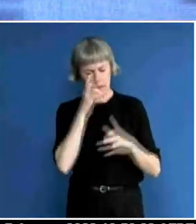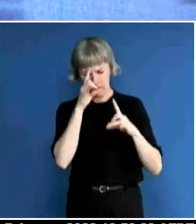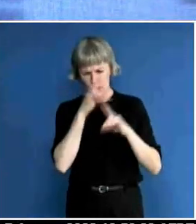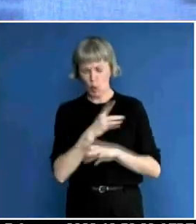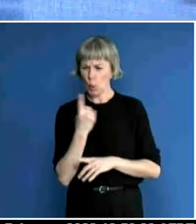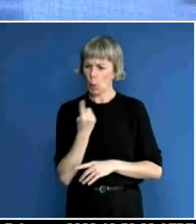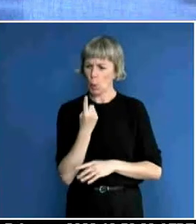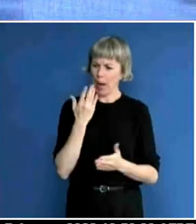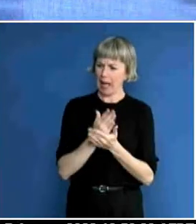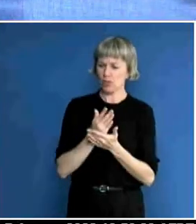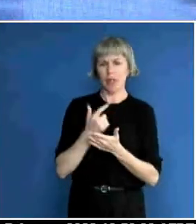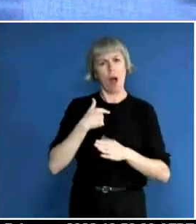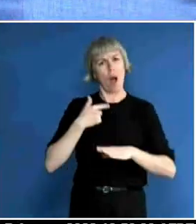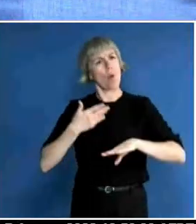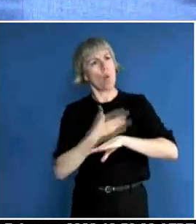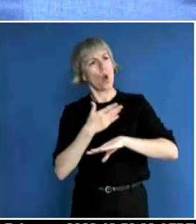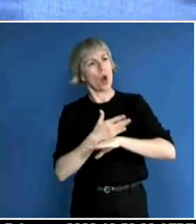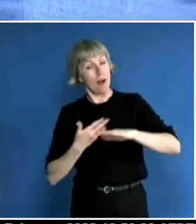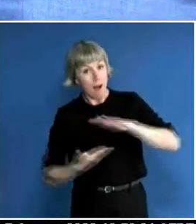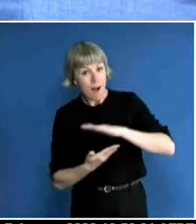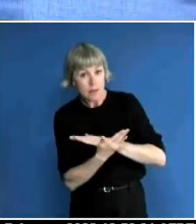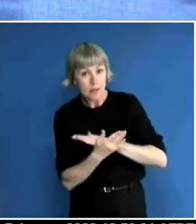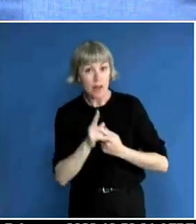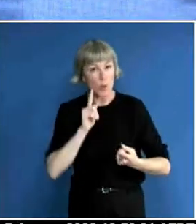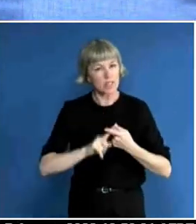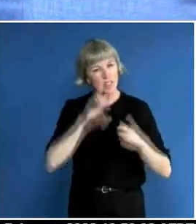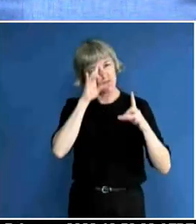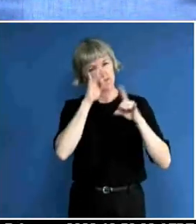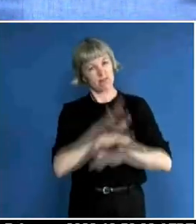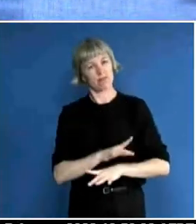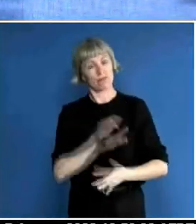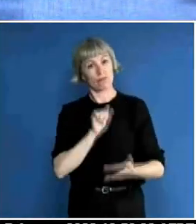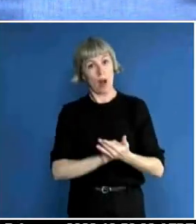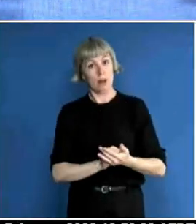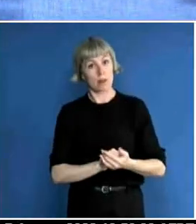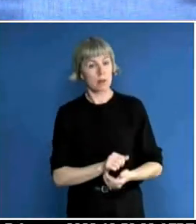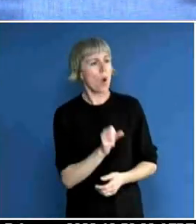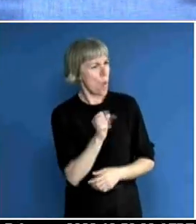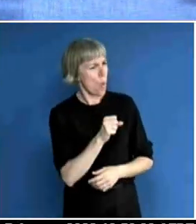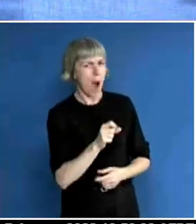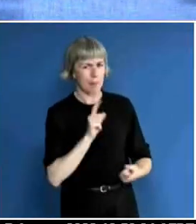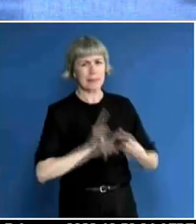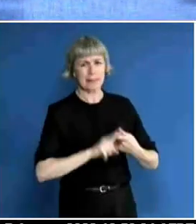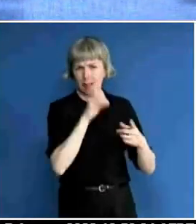Is that right? MZIA: I'm confused and I'm still confused. I'm sorry to interrupt.